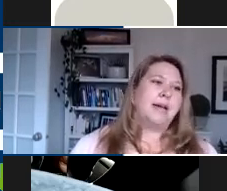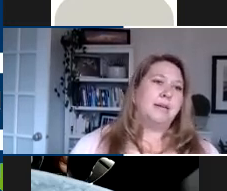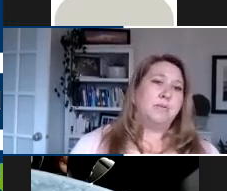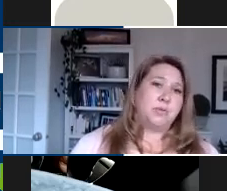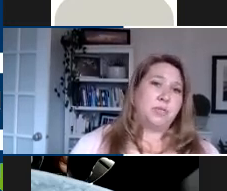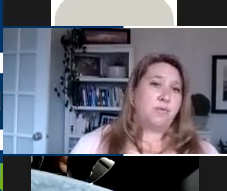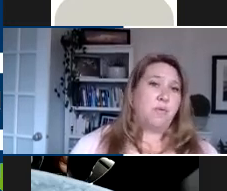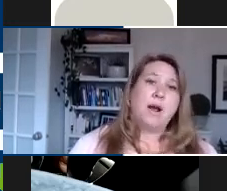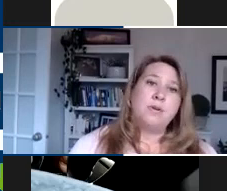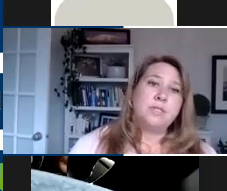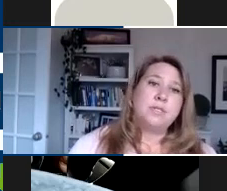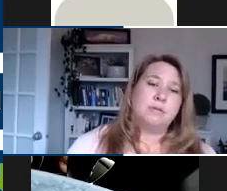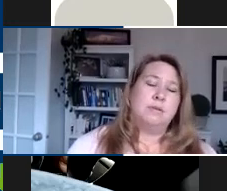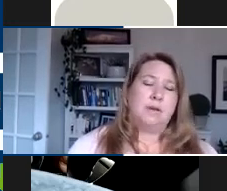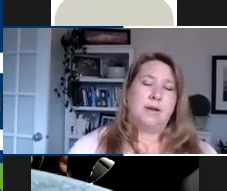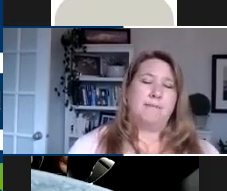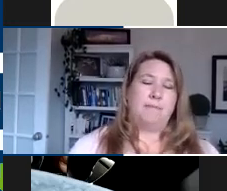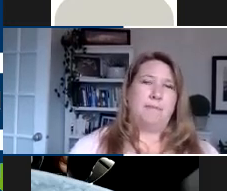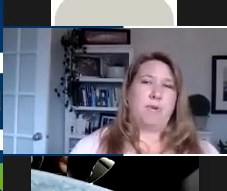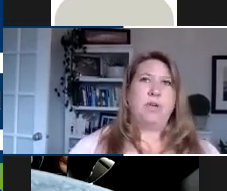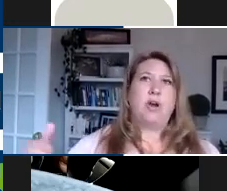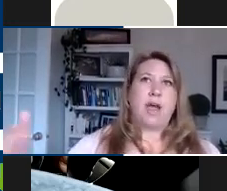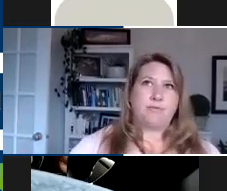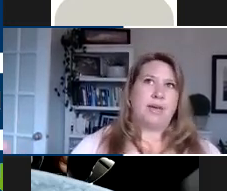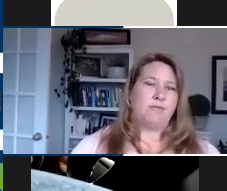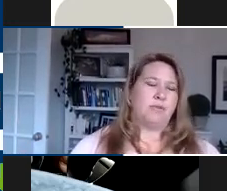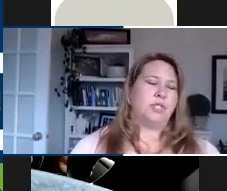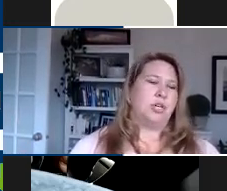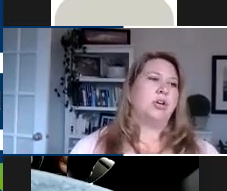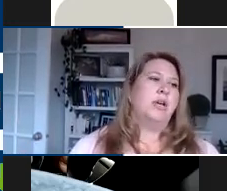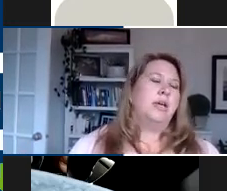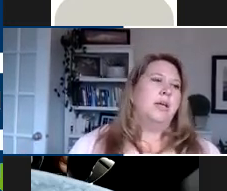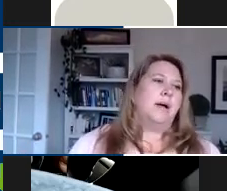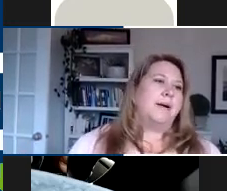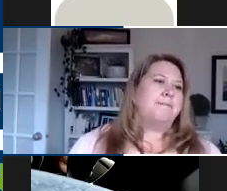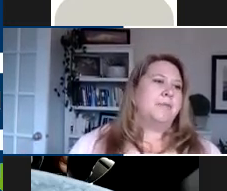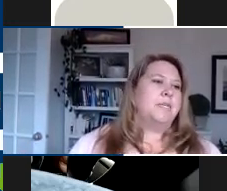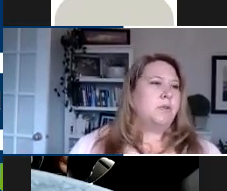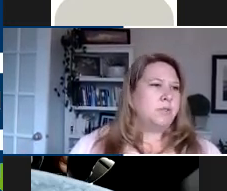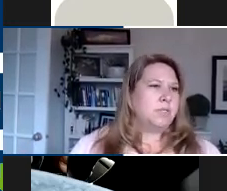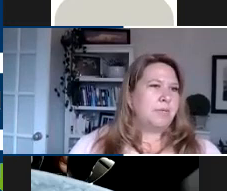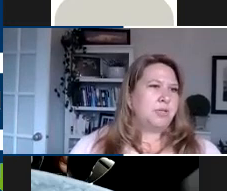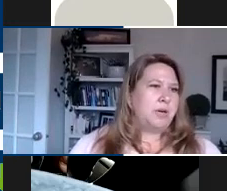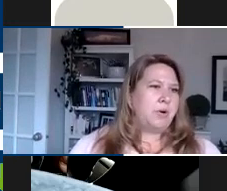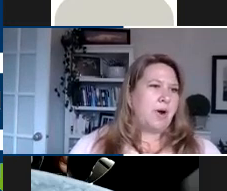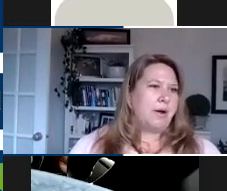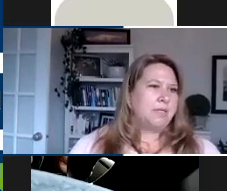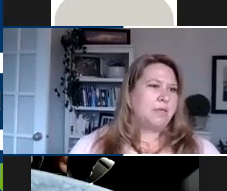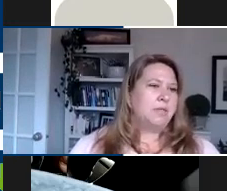training that can reduce to four hours for every year after that first year, so those are some of the training requirements.